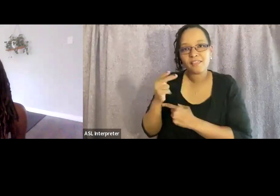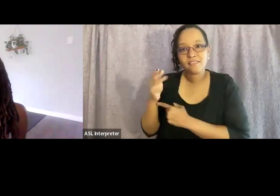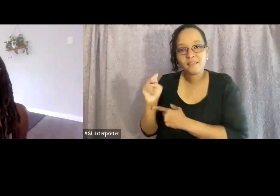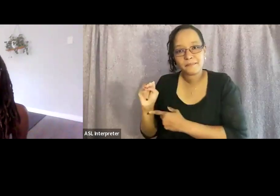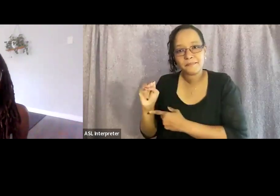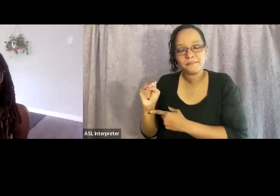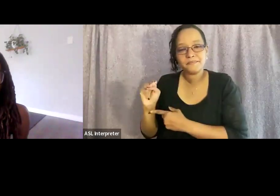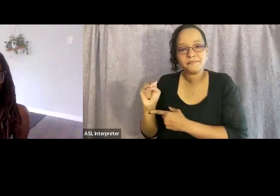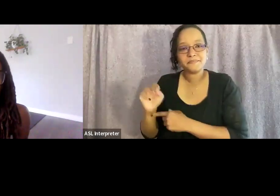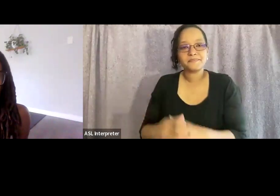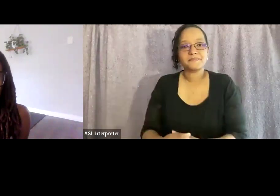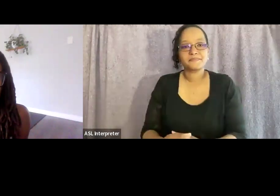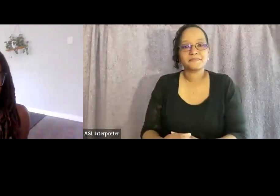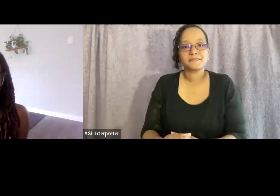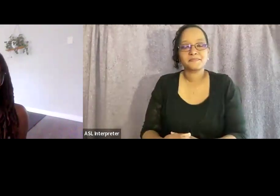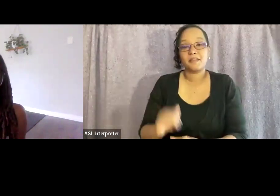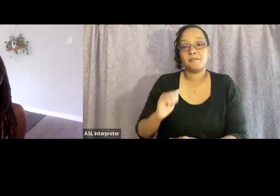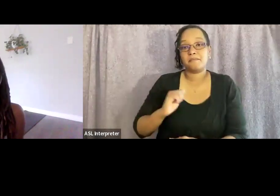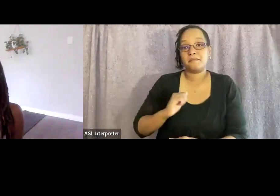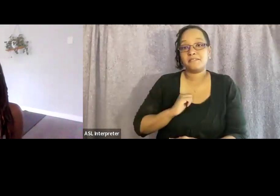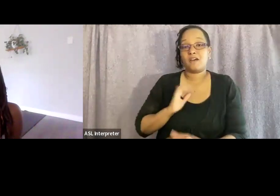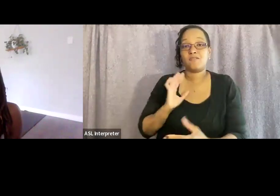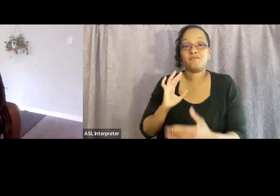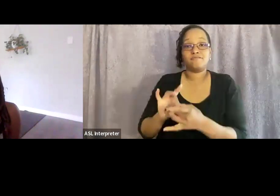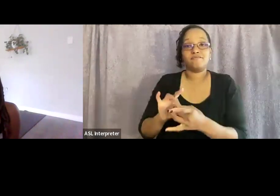And I am tuning in from Memphis, Tennessee.